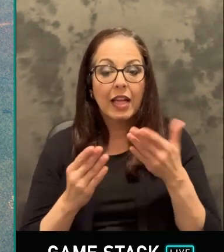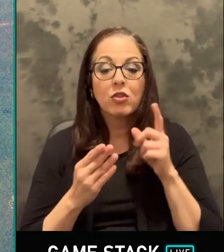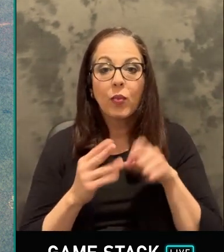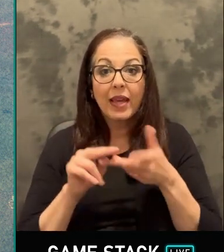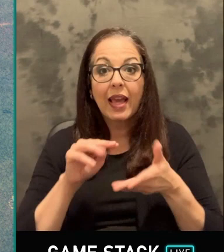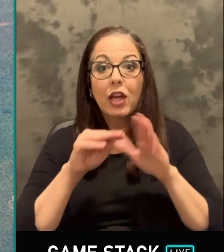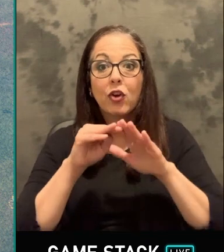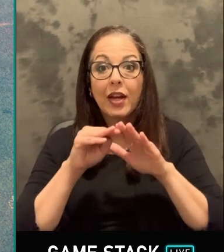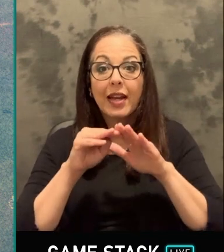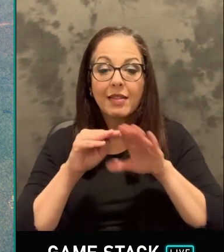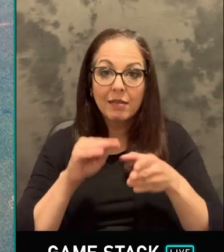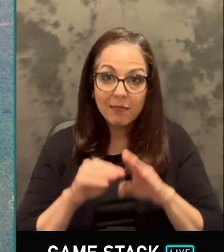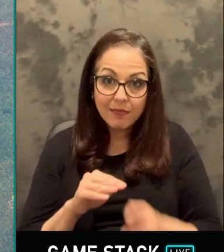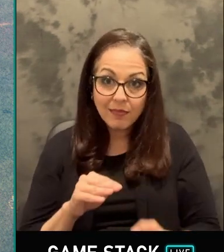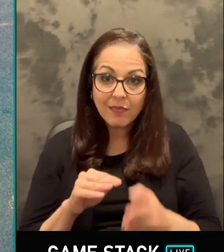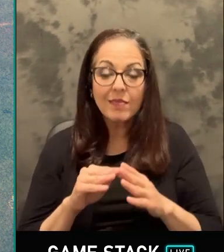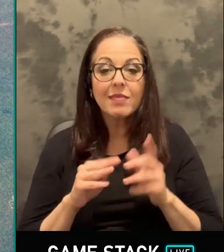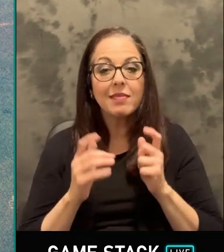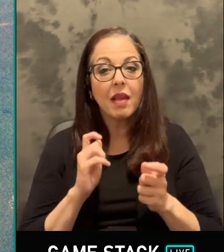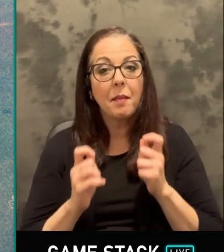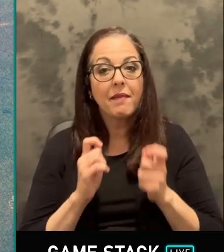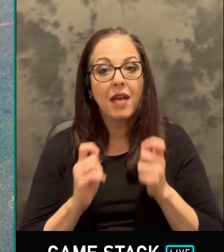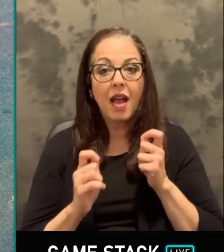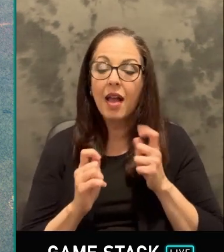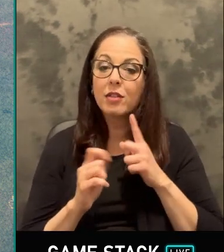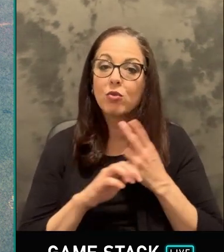decrease the usage depending on the new needs.